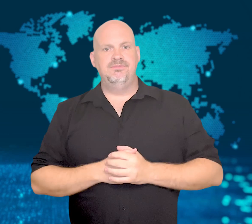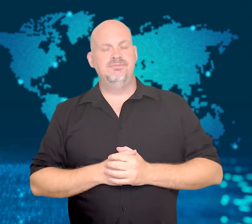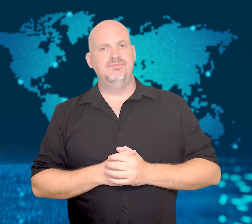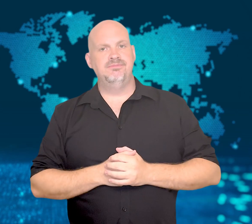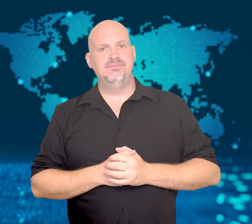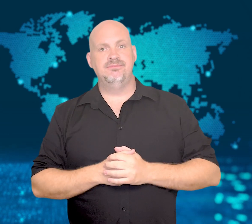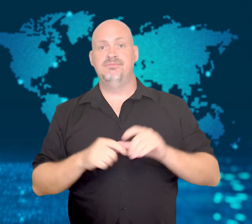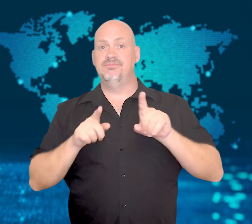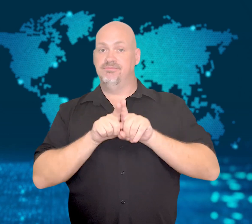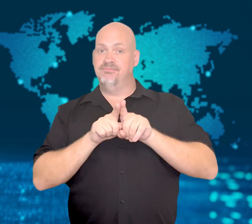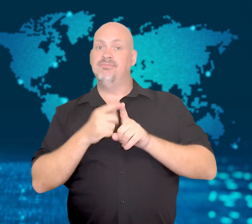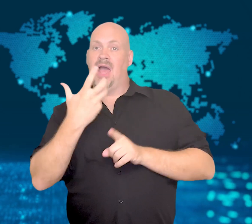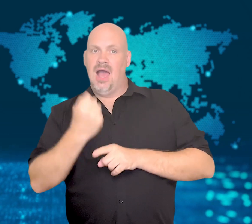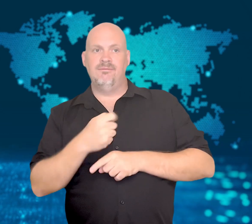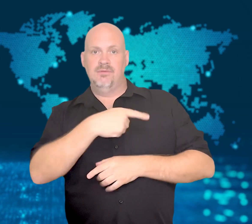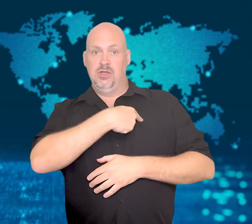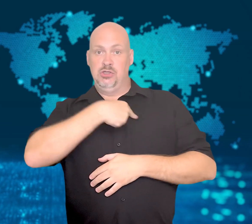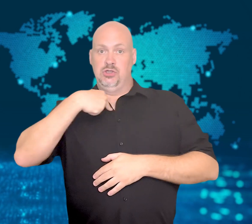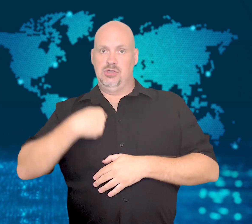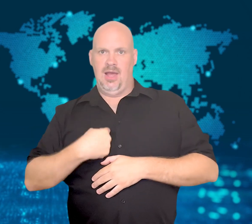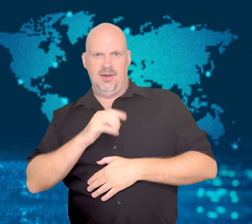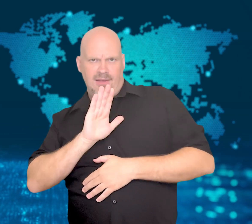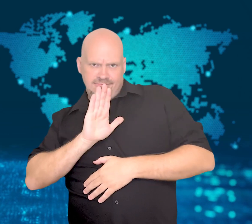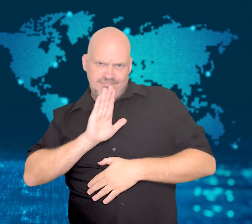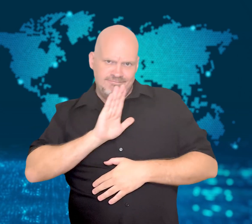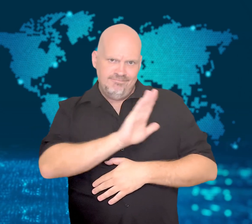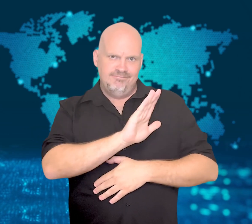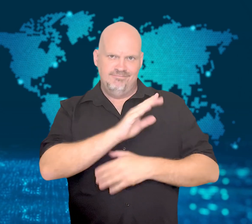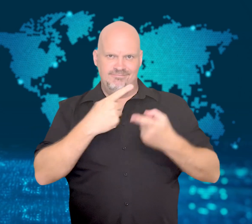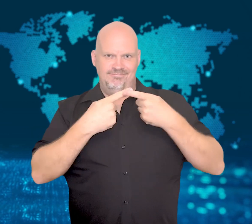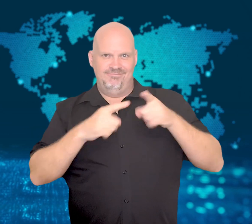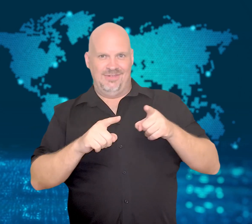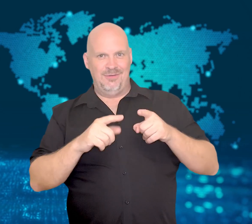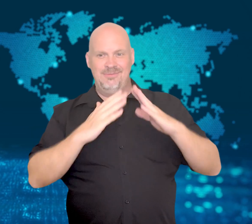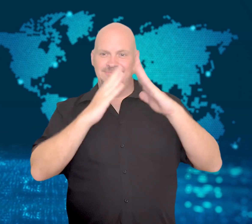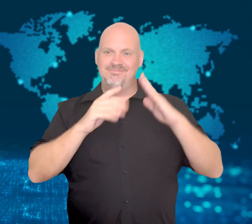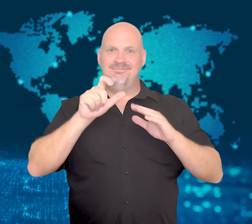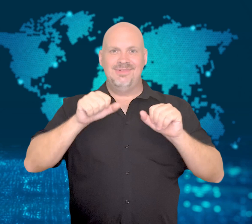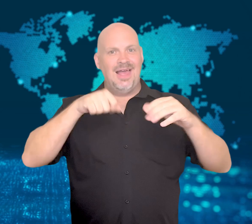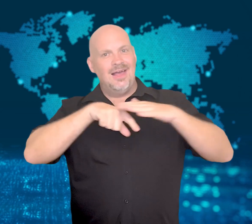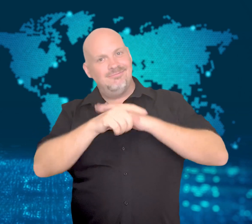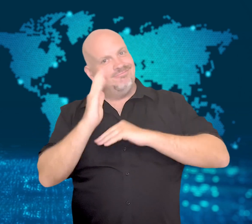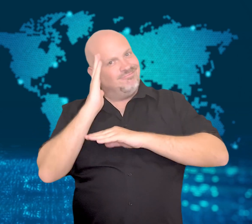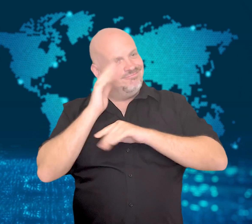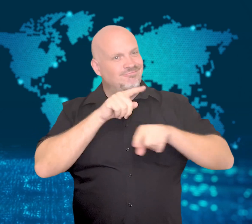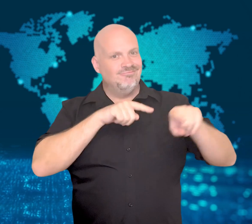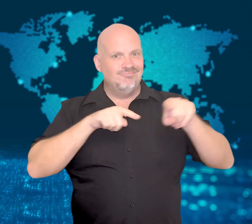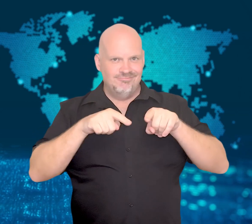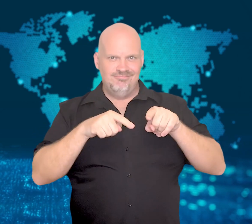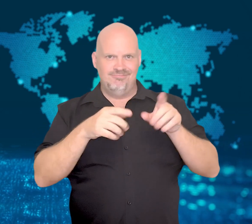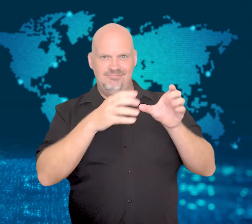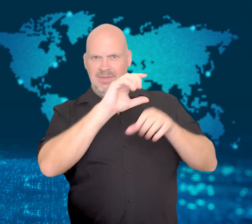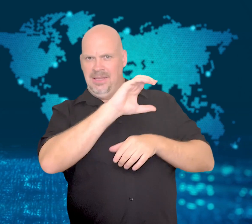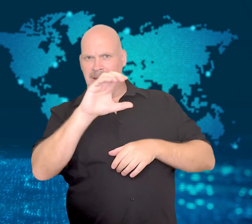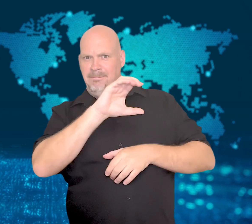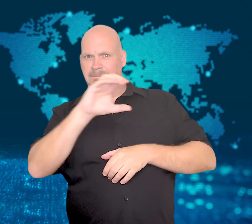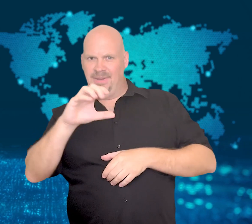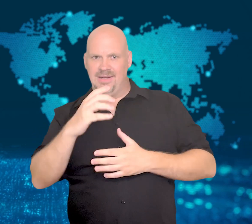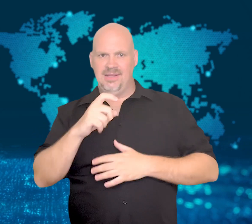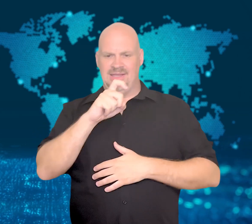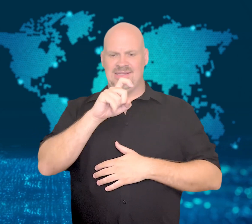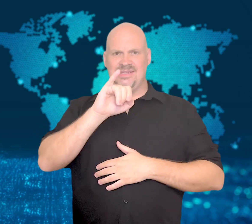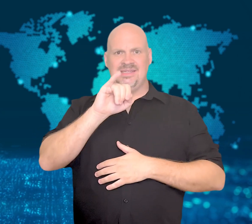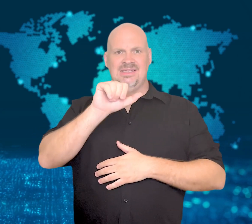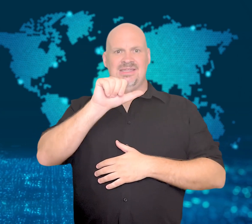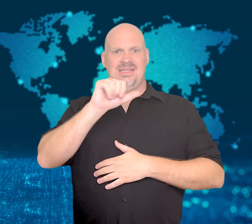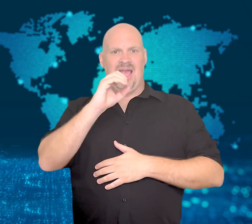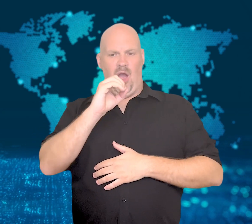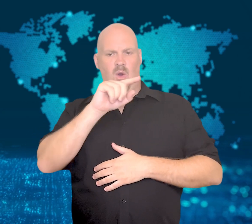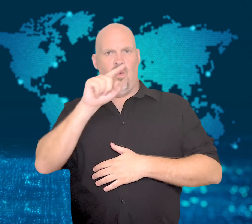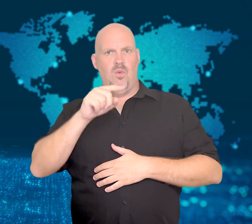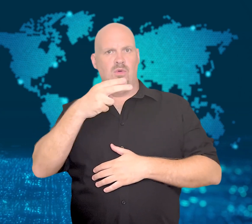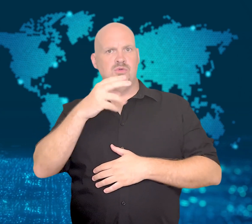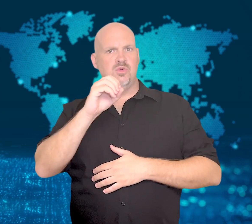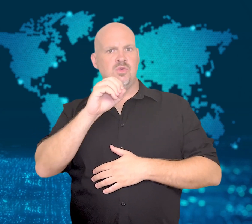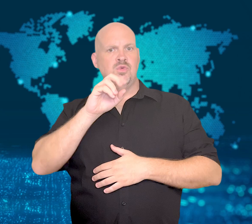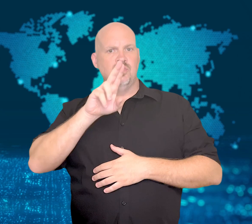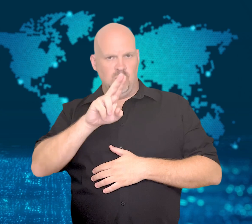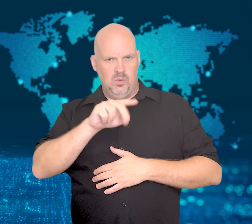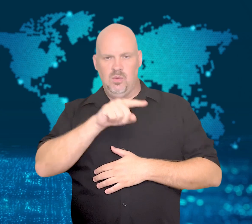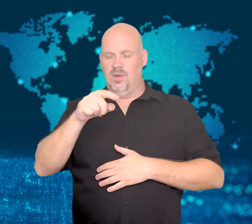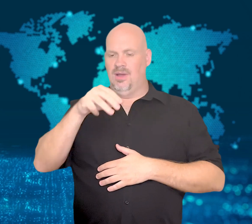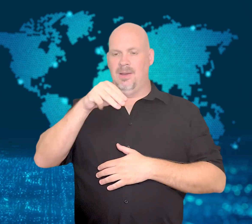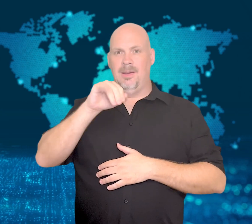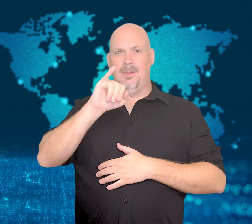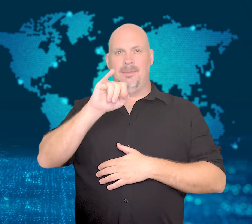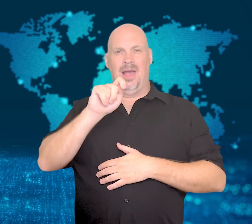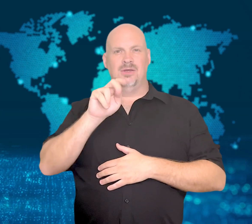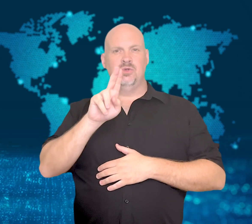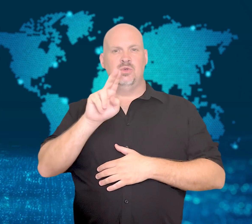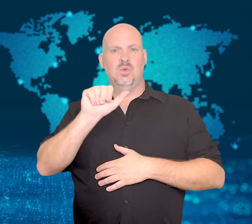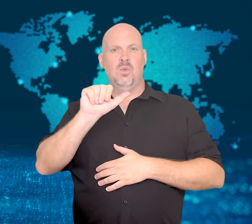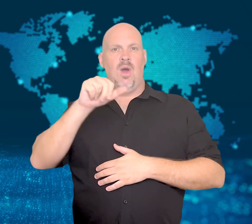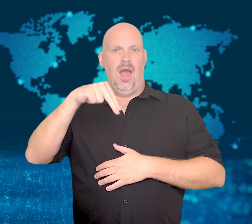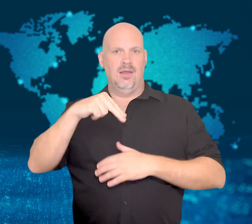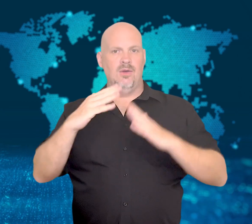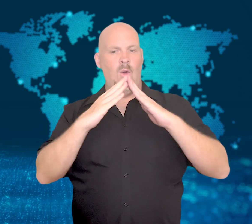For example, local regulations require that guests' details be sent to the Chinese government.